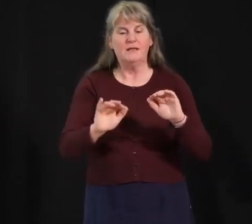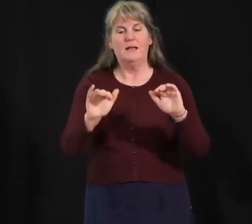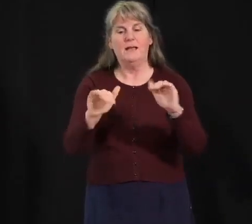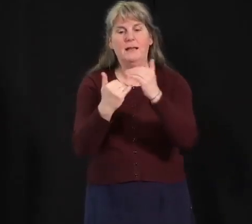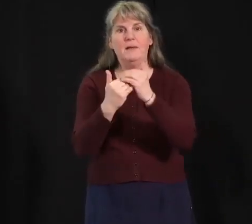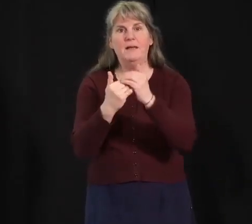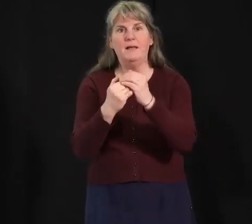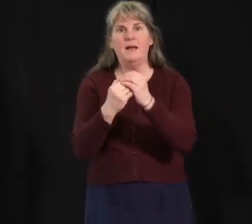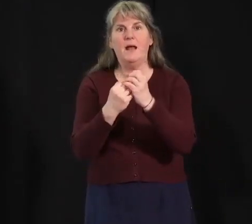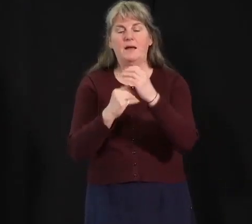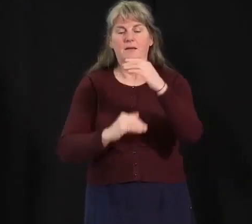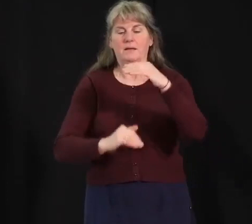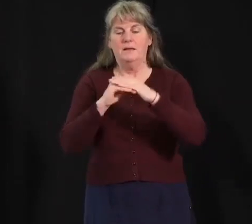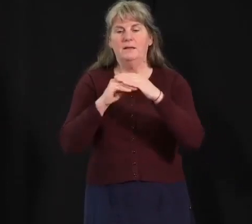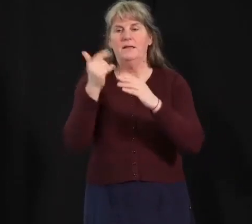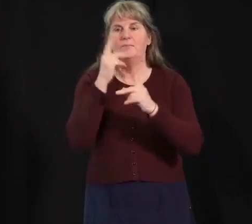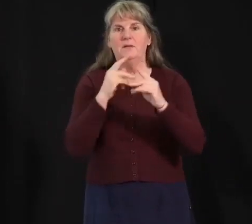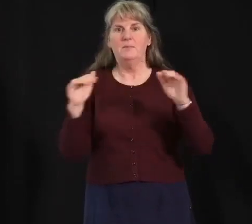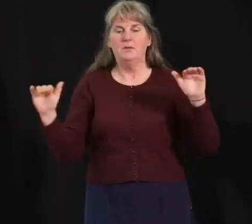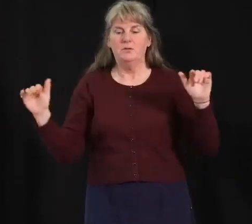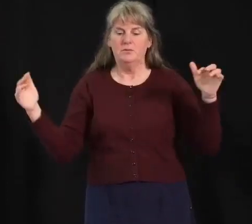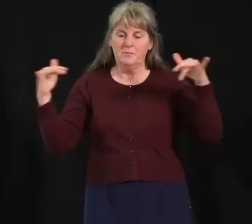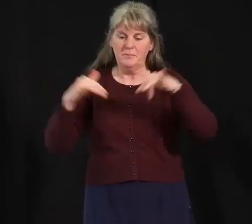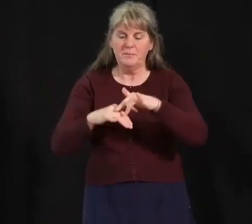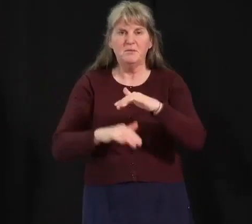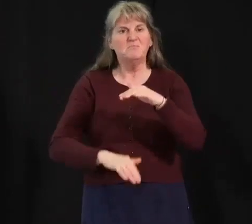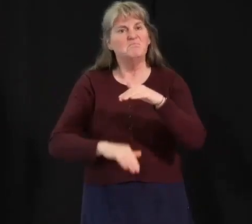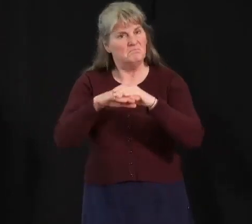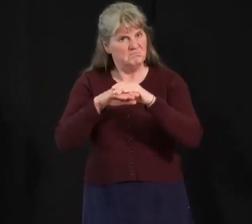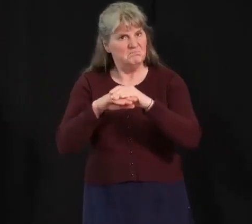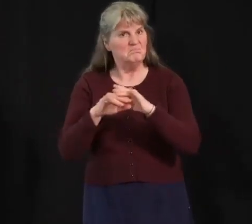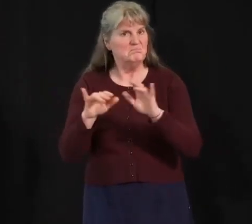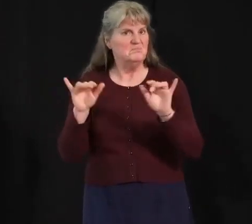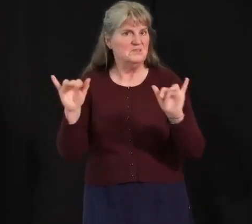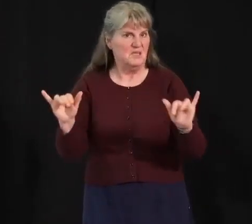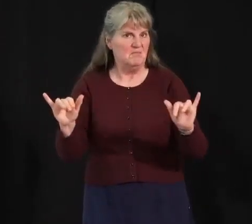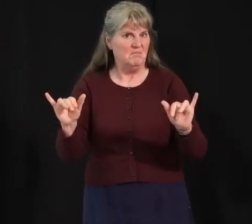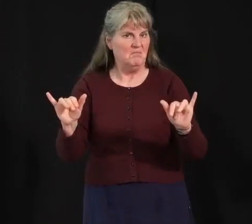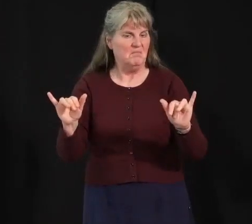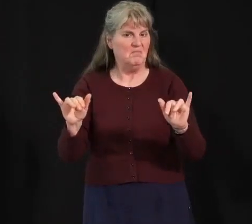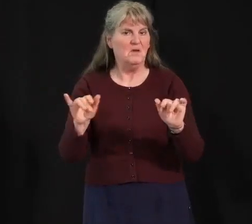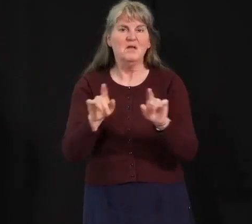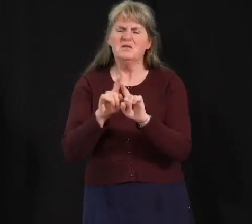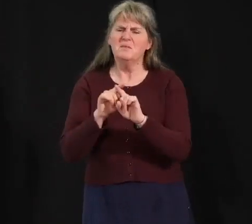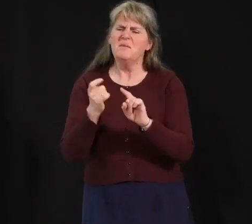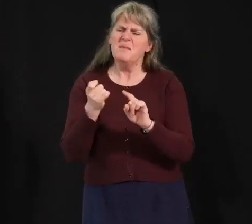So the border measures and self-isolation associated with travel, I see that as